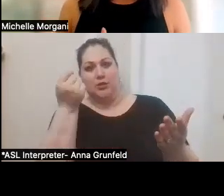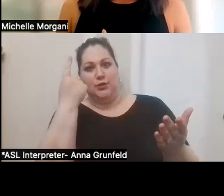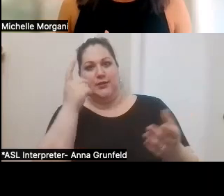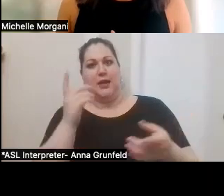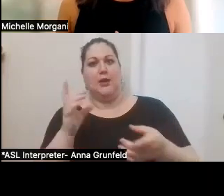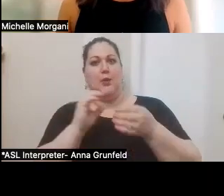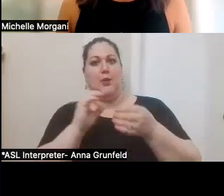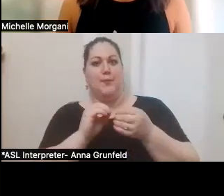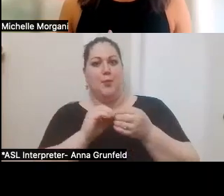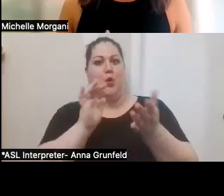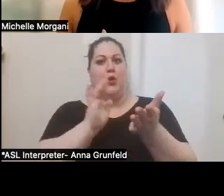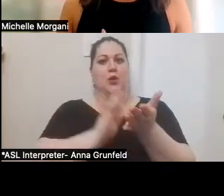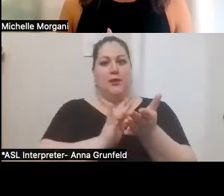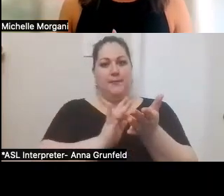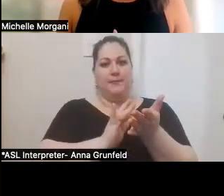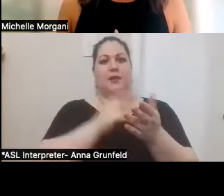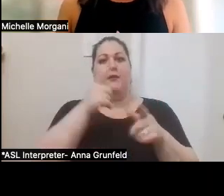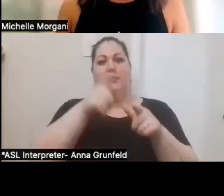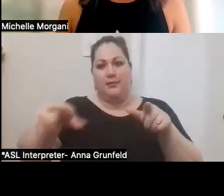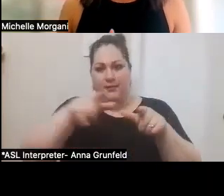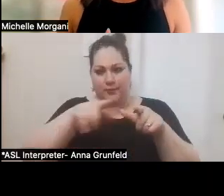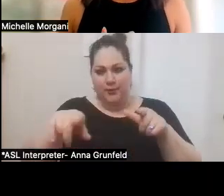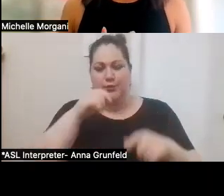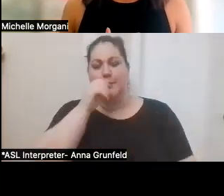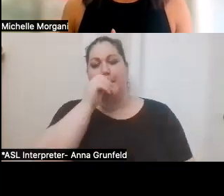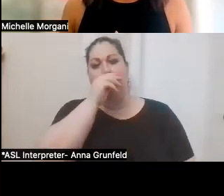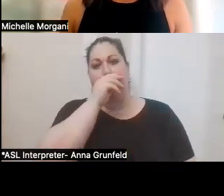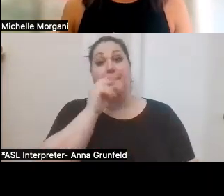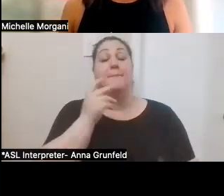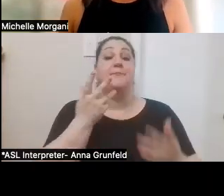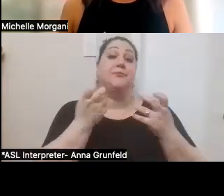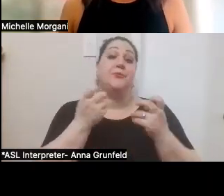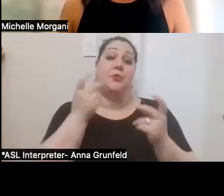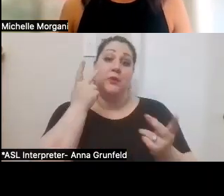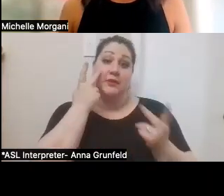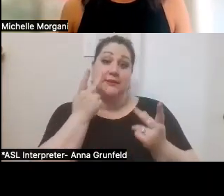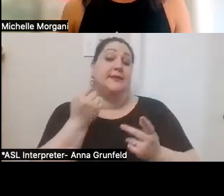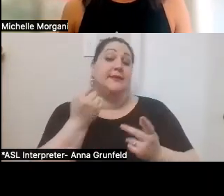So, we would want to be ensuring that we could look at this as a speech to text option for the student.